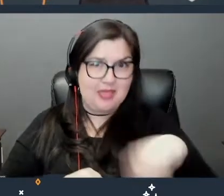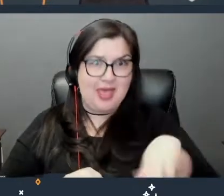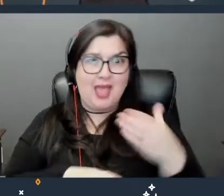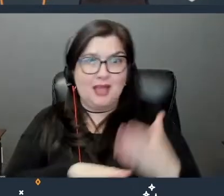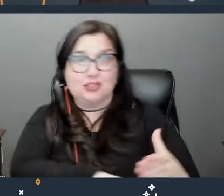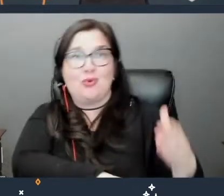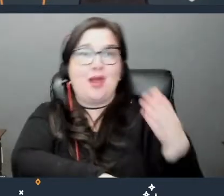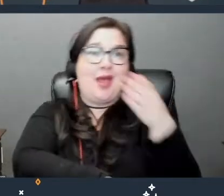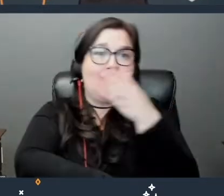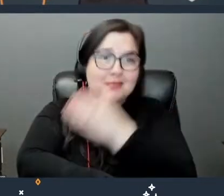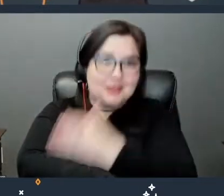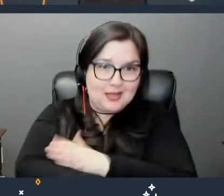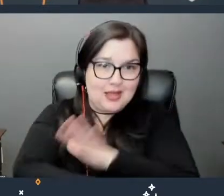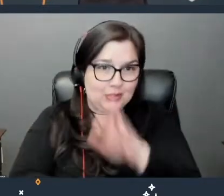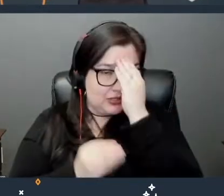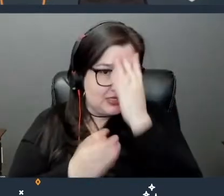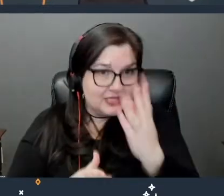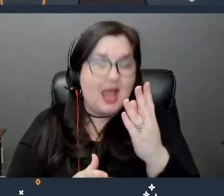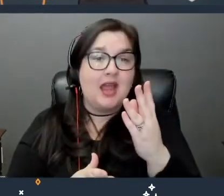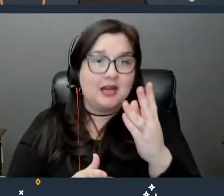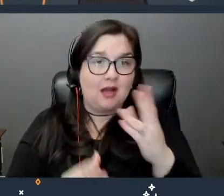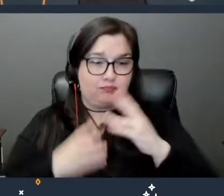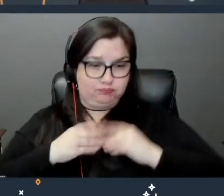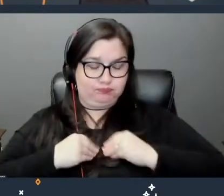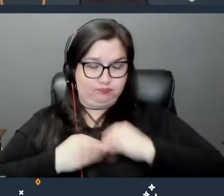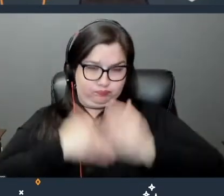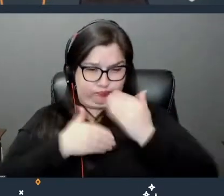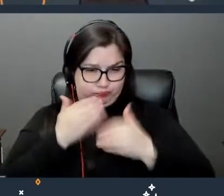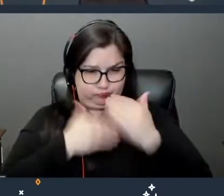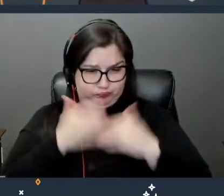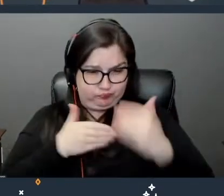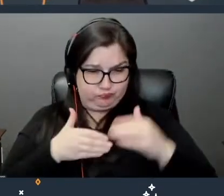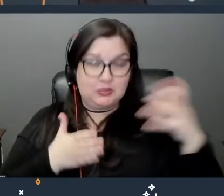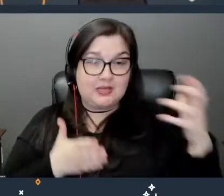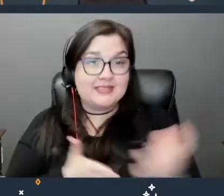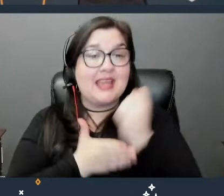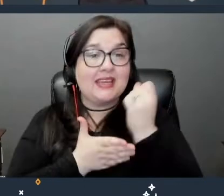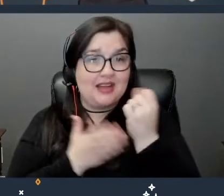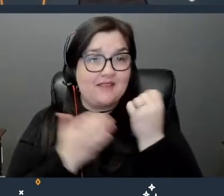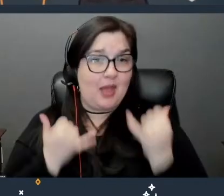that they could ingest and process by taking advantage of this modern cloud technology.